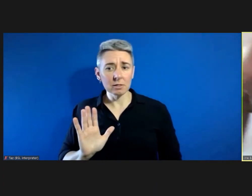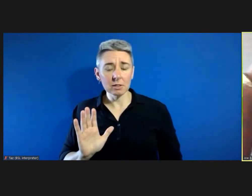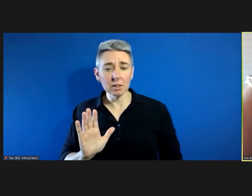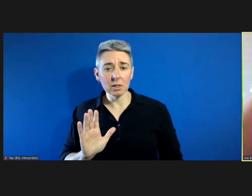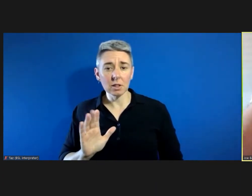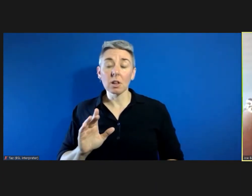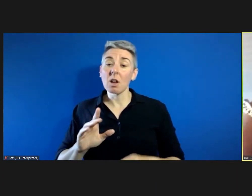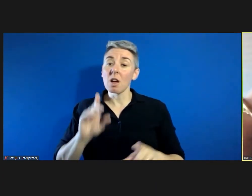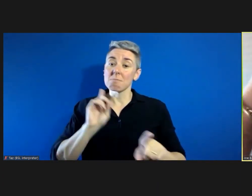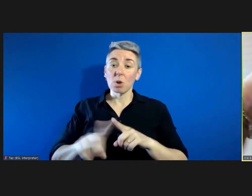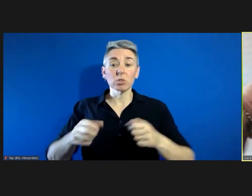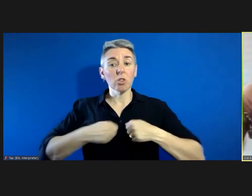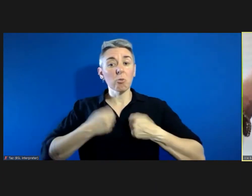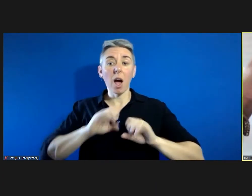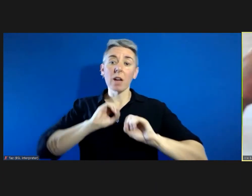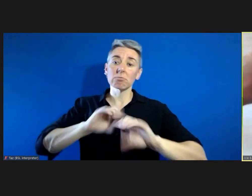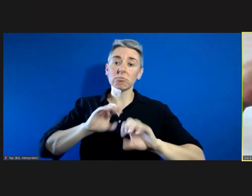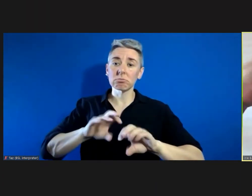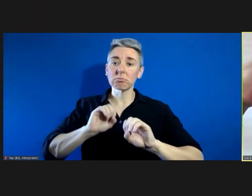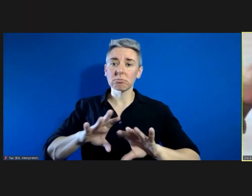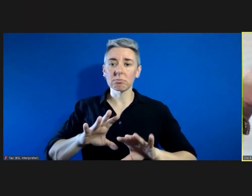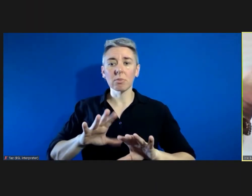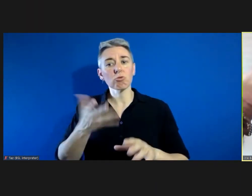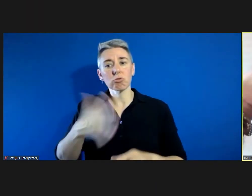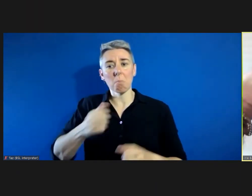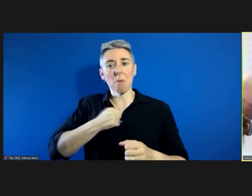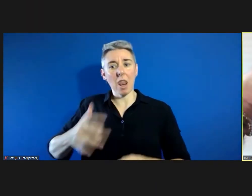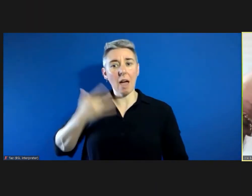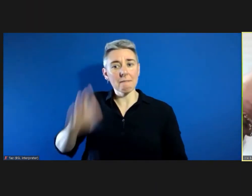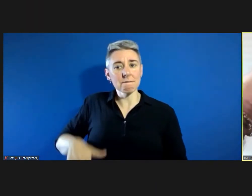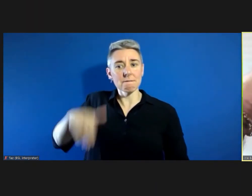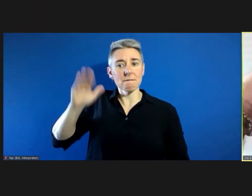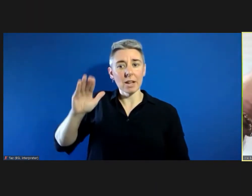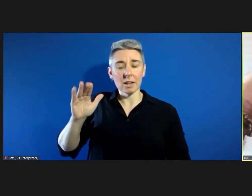some people out there who think that 60 years of life in a place doesn't count as much as a